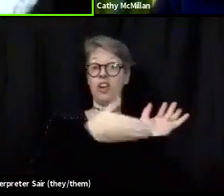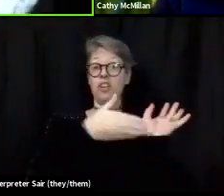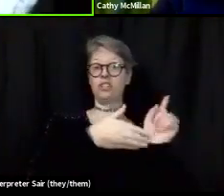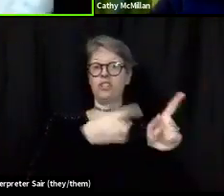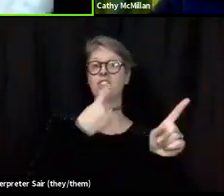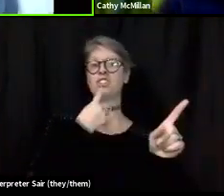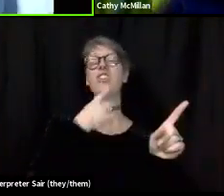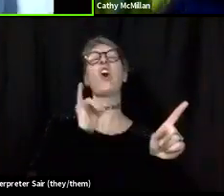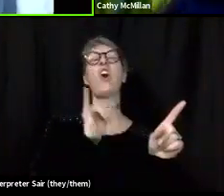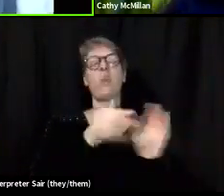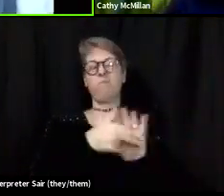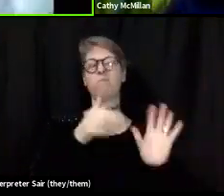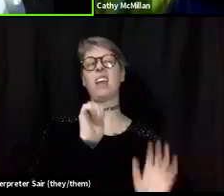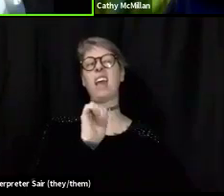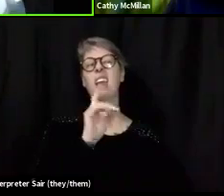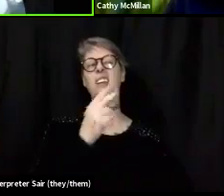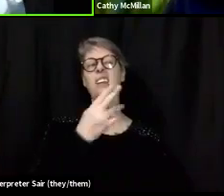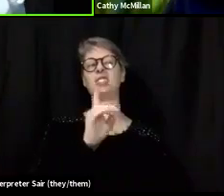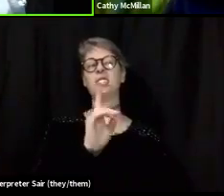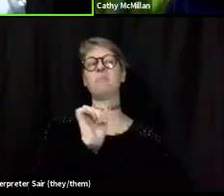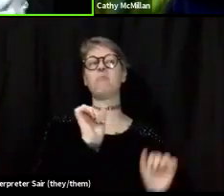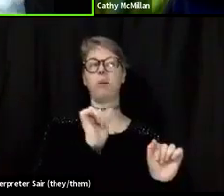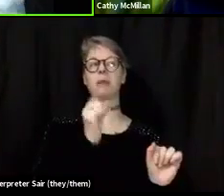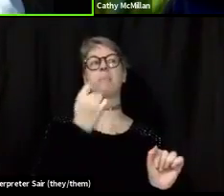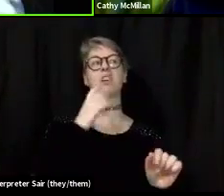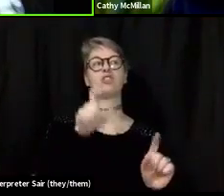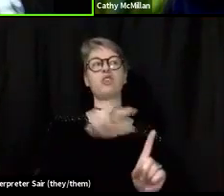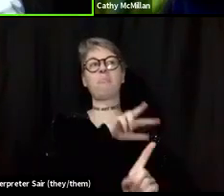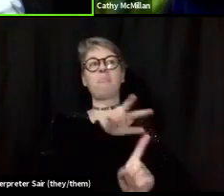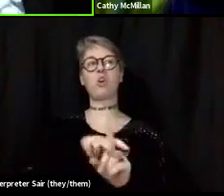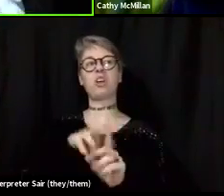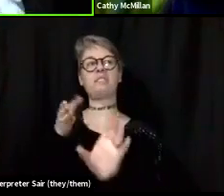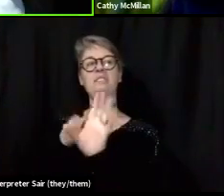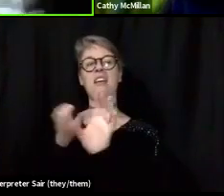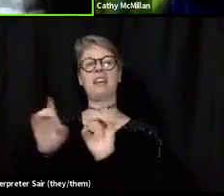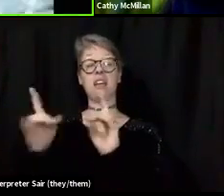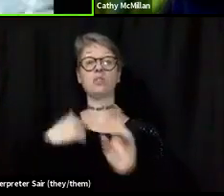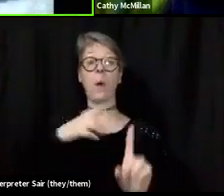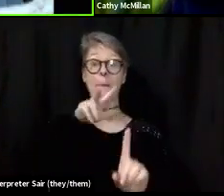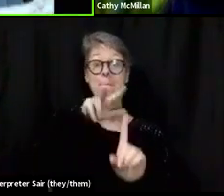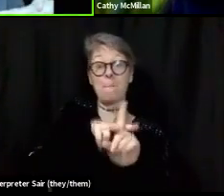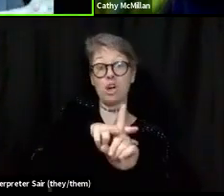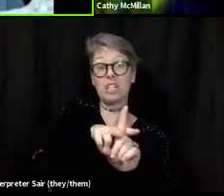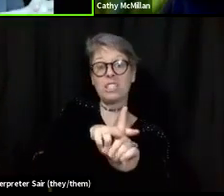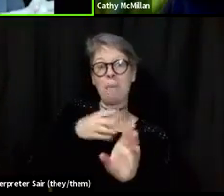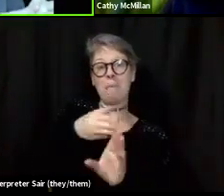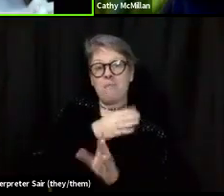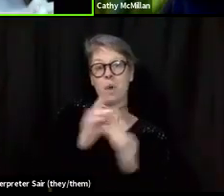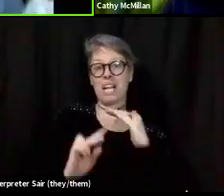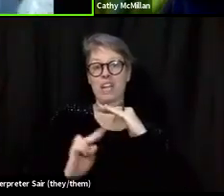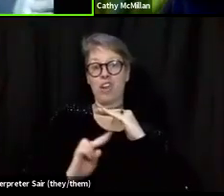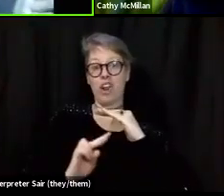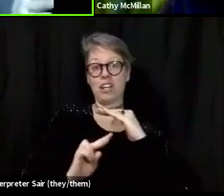a day. aDHD but you probably want to to do a site get as well as do a site get as well. And so, I. booked booked that appointment. Just that appointment. Just before he